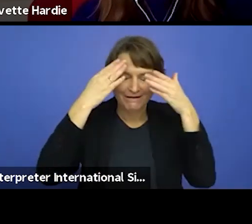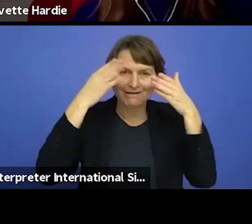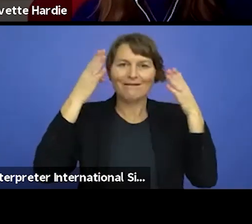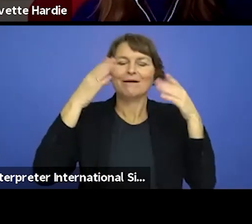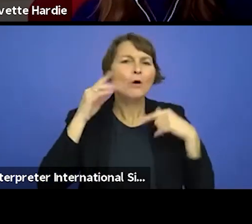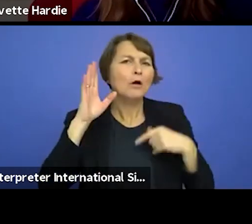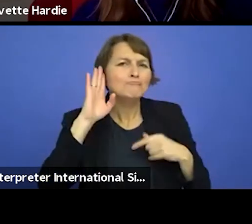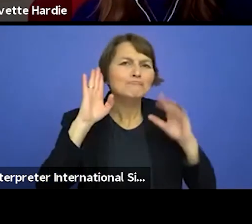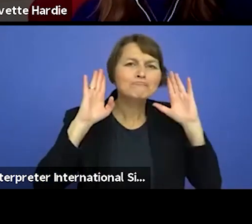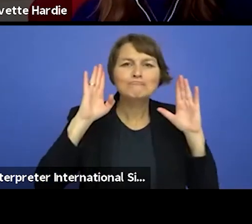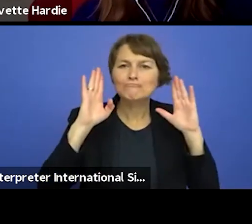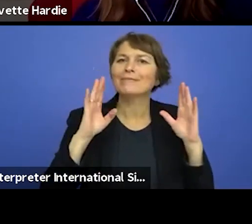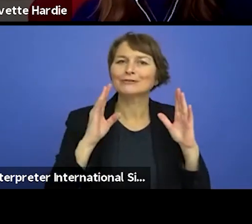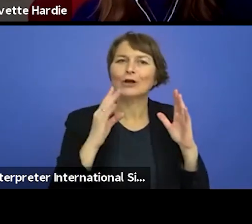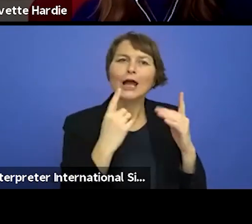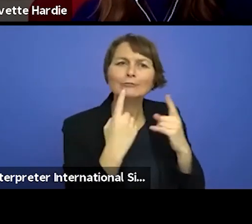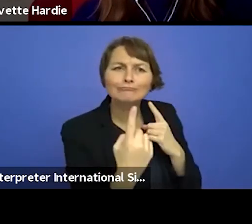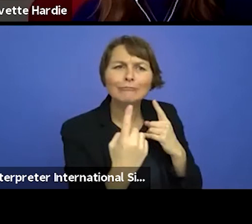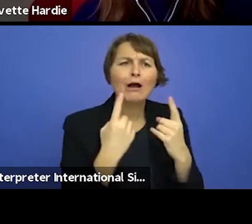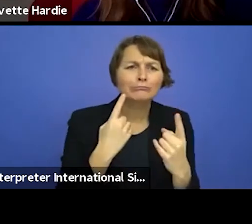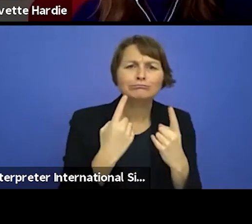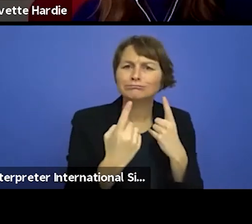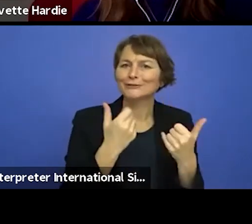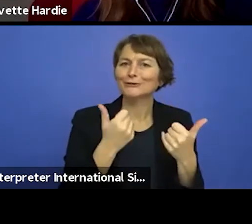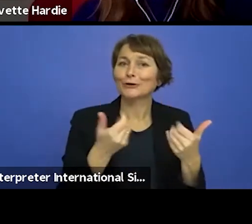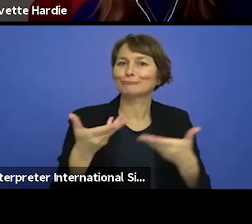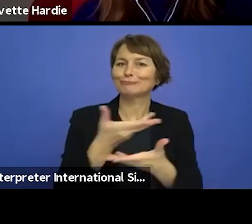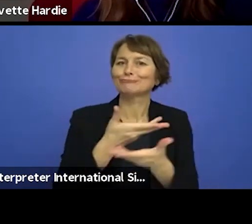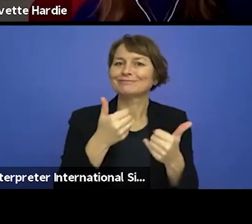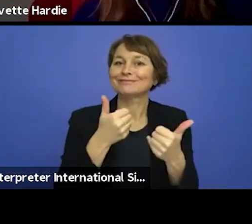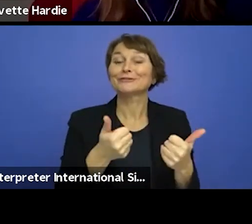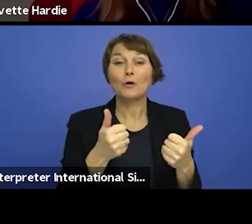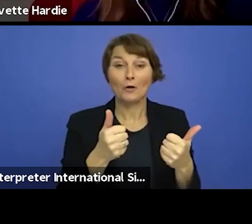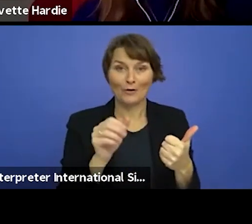it's like back and forth no, you listen because so many questions they carry already a message no and